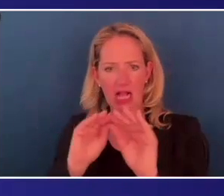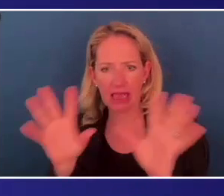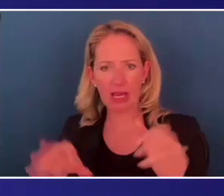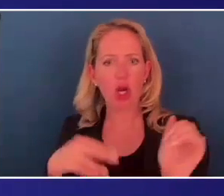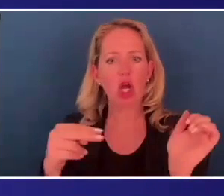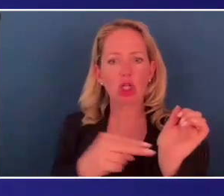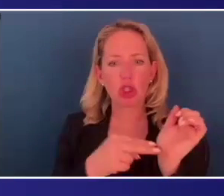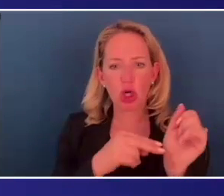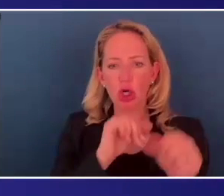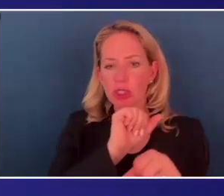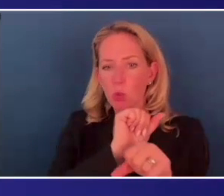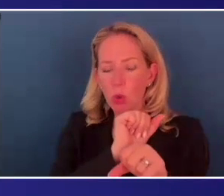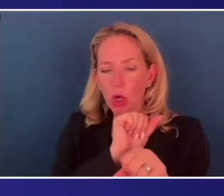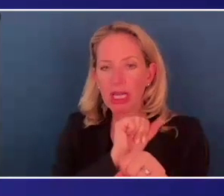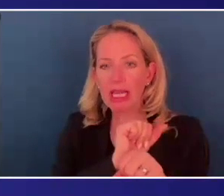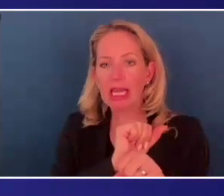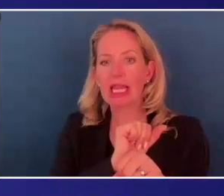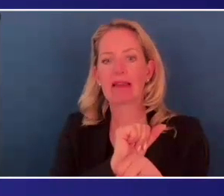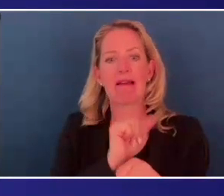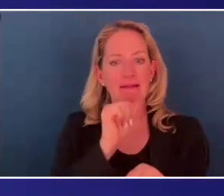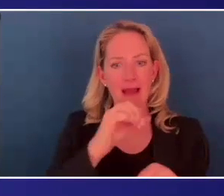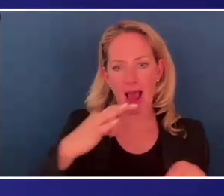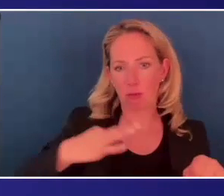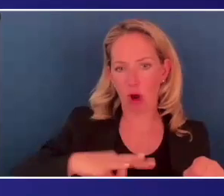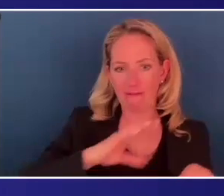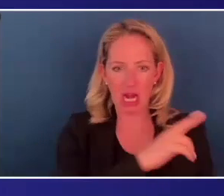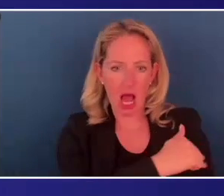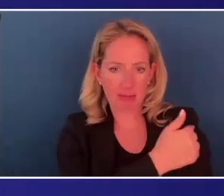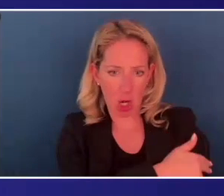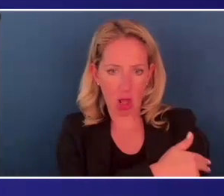So for example, you could have a nurse working at a nonprofit hospital eligible per PSLF.